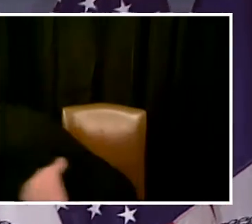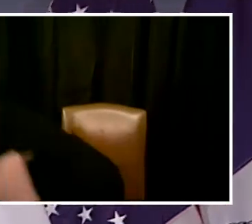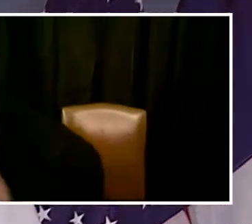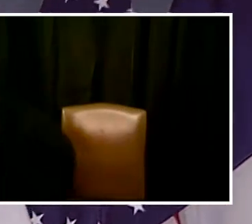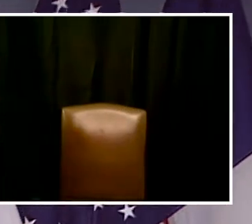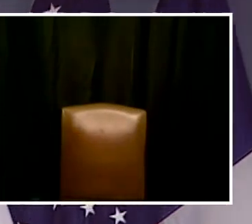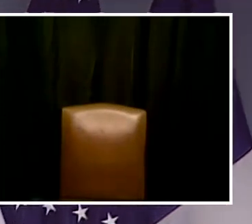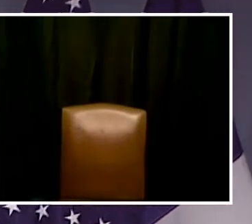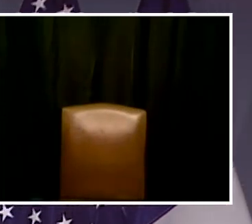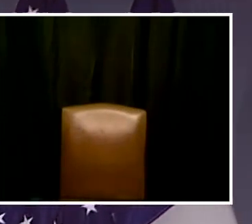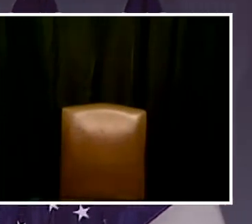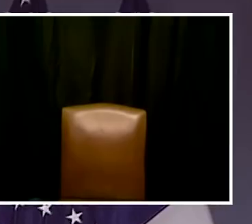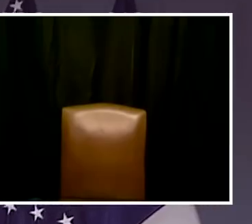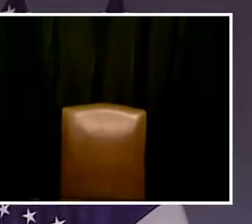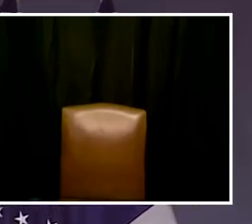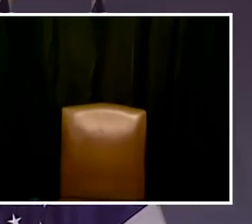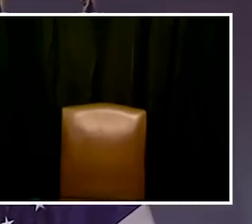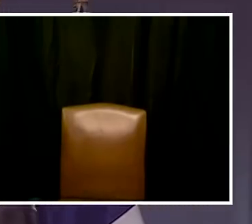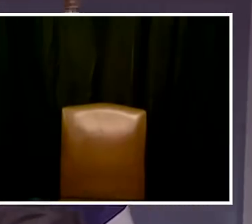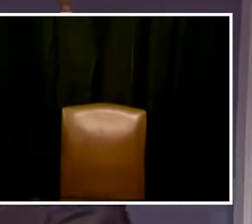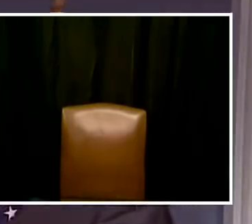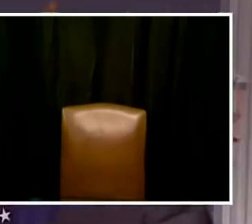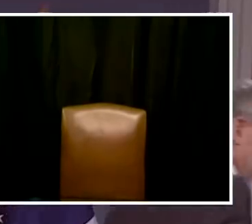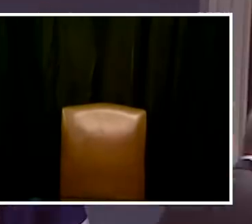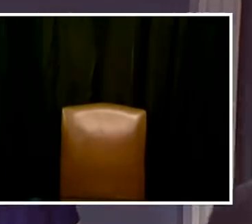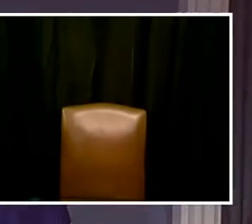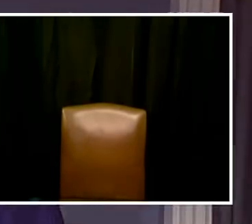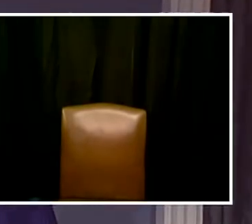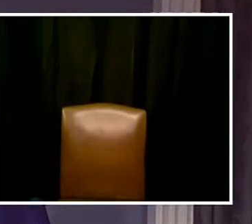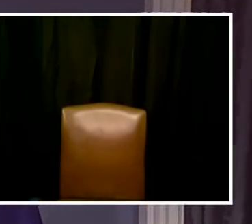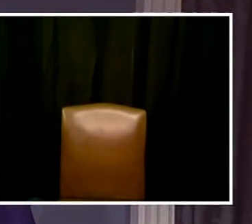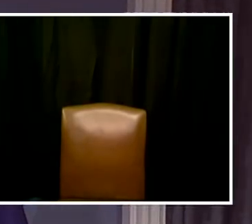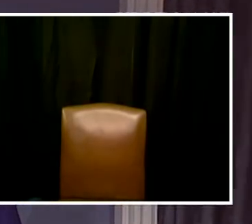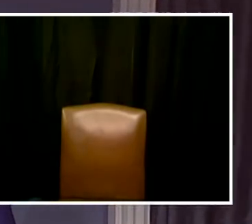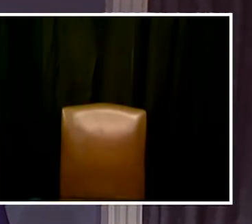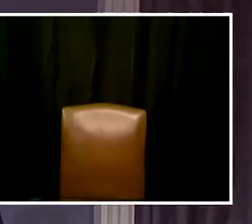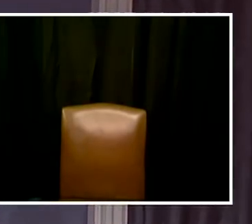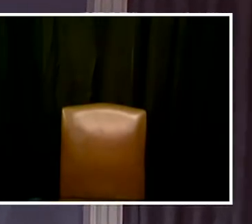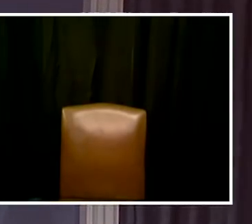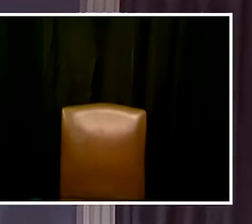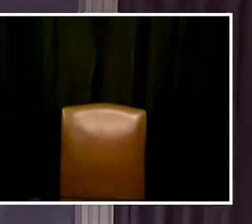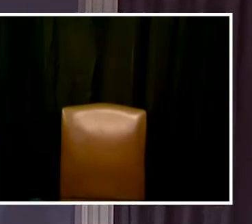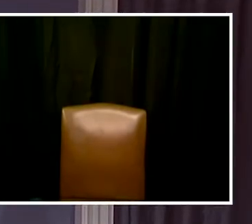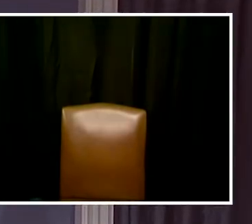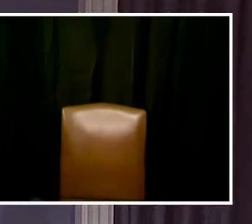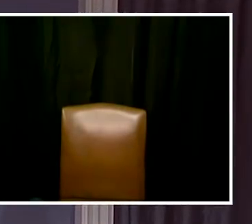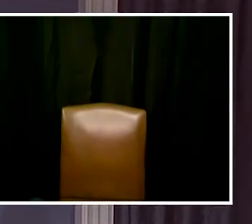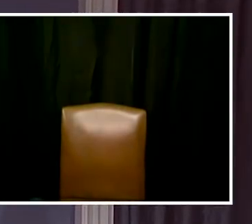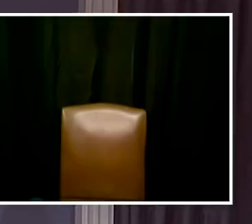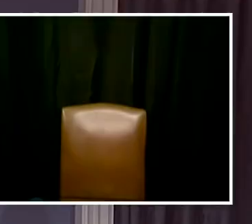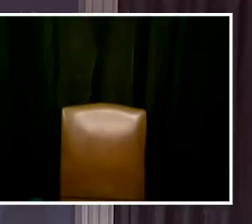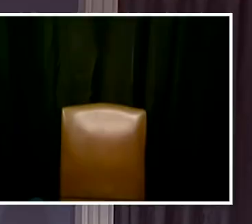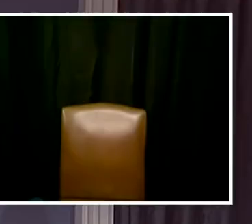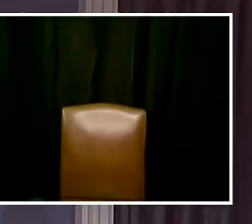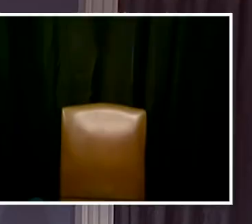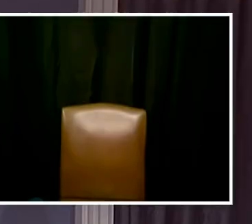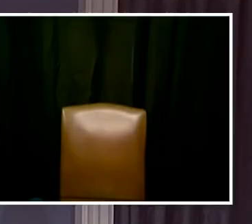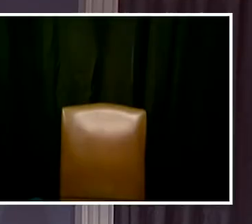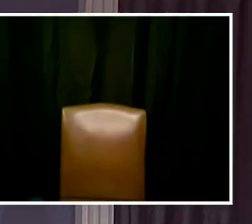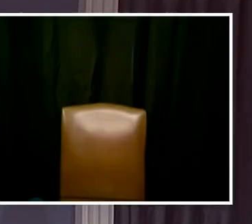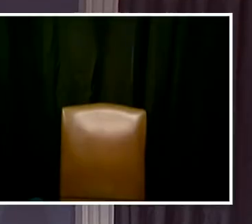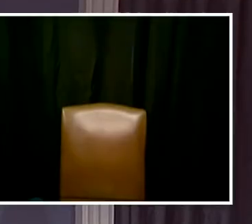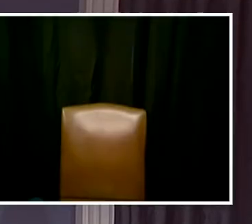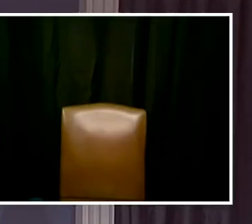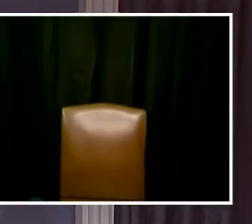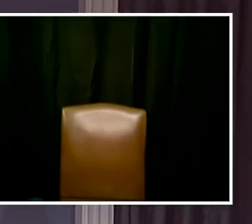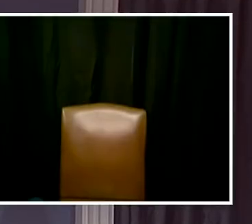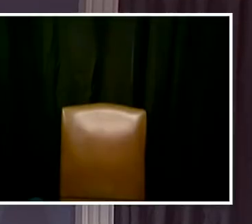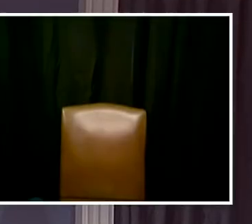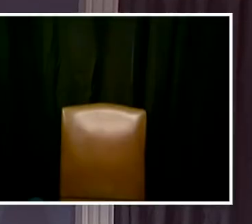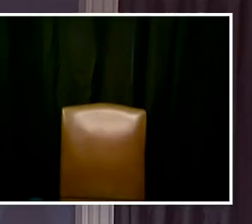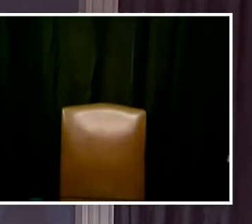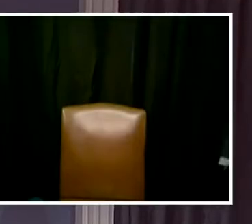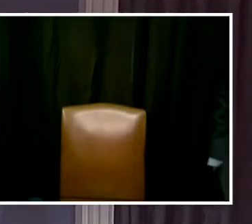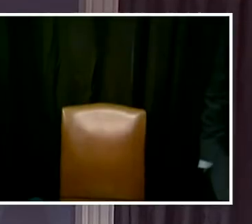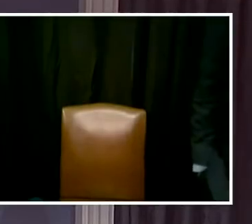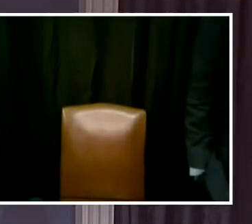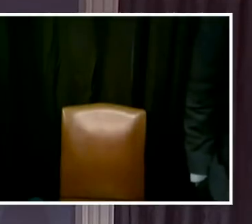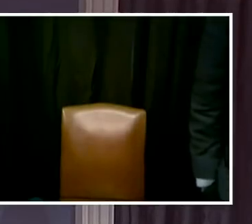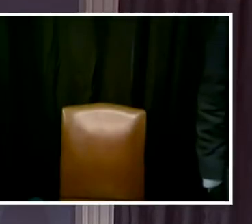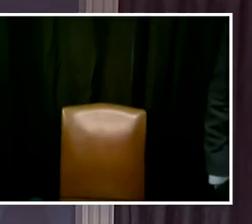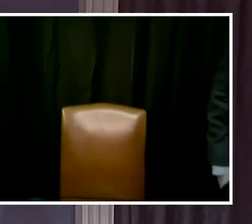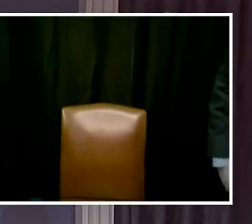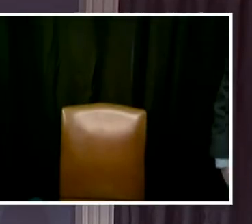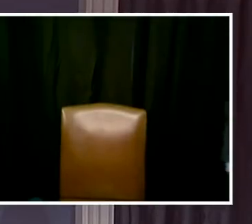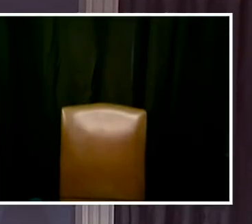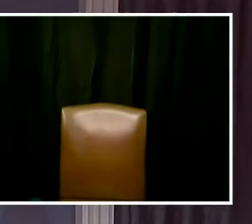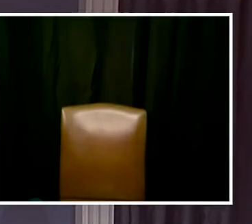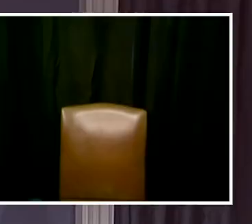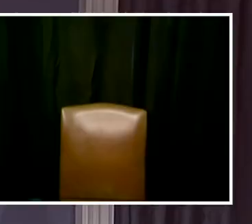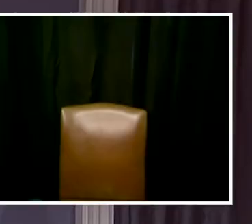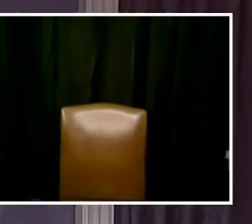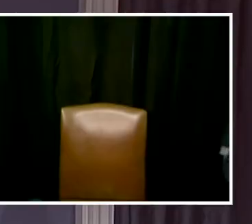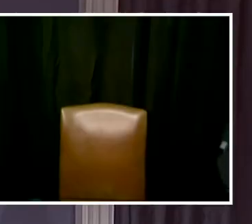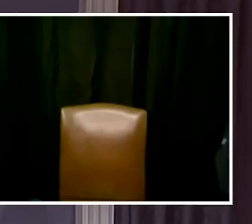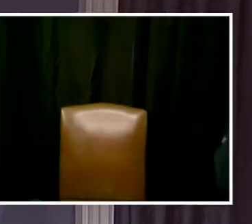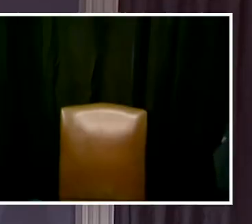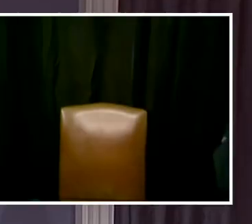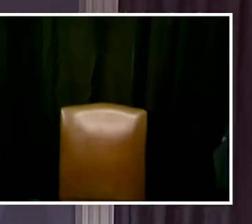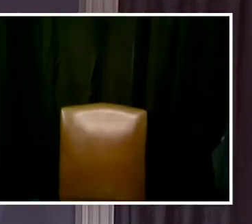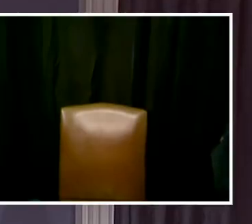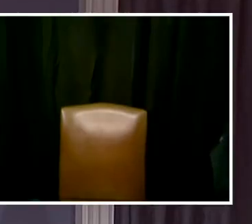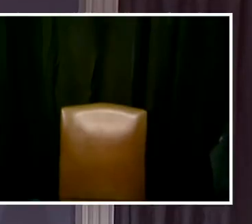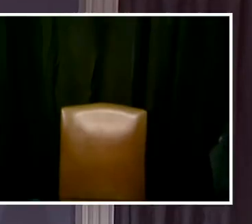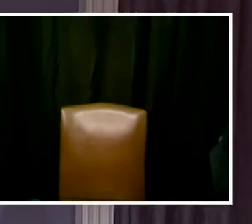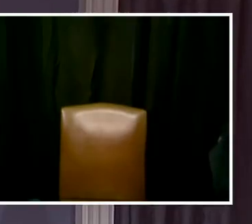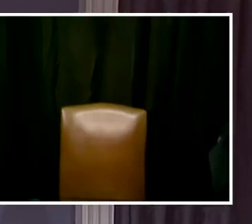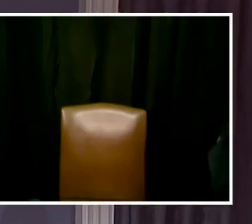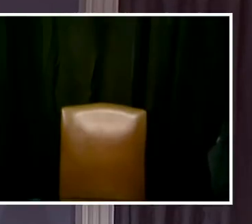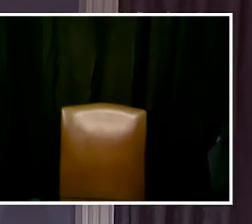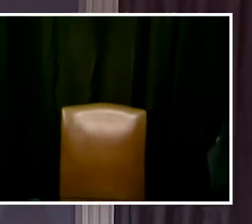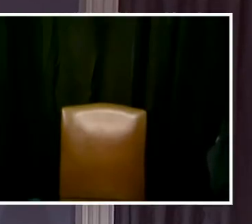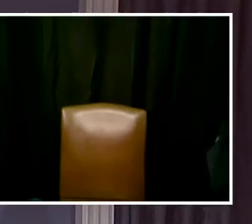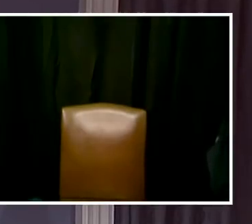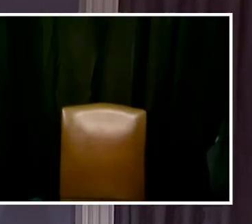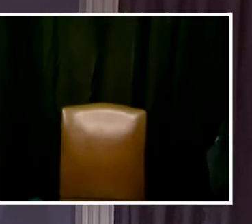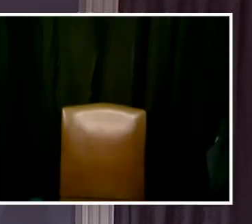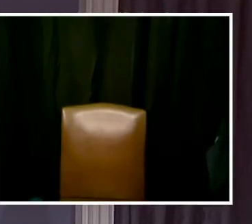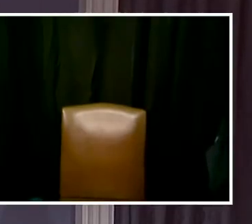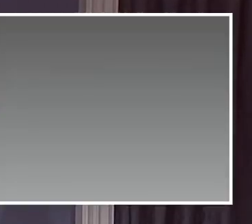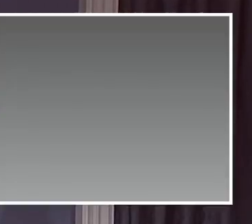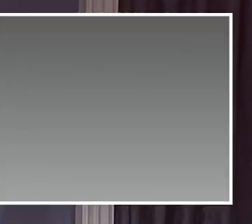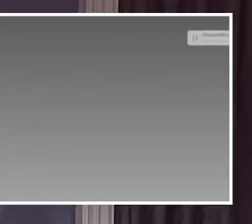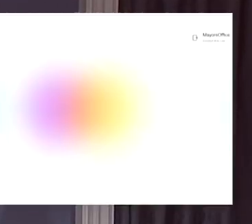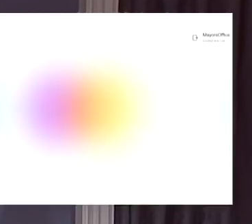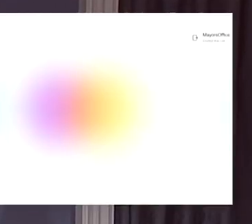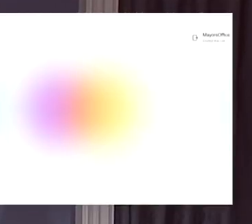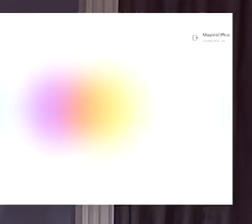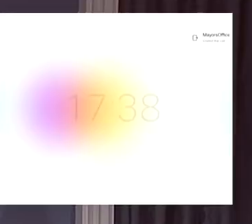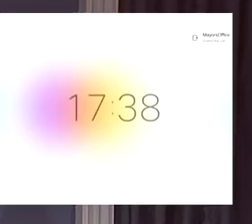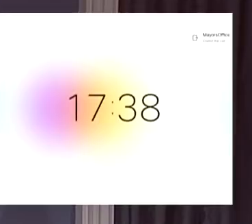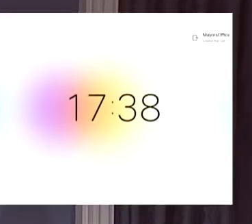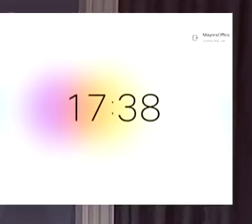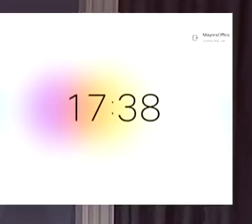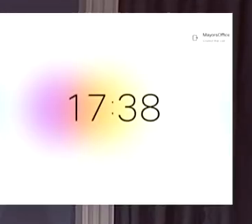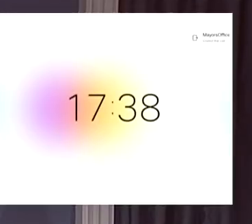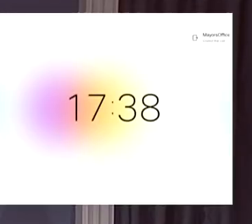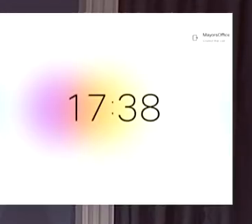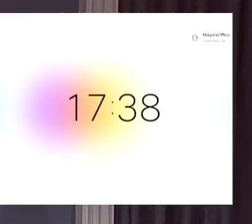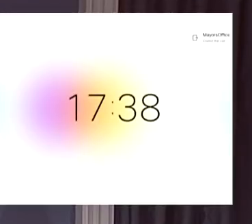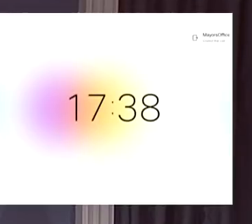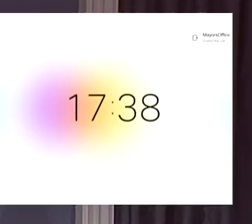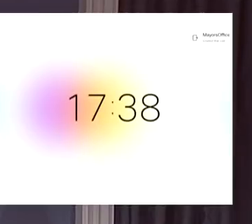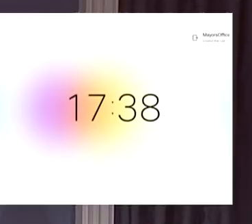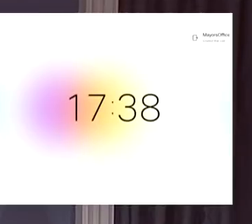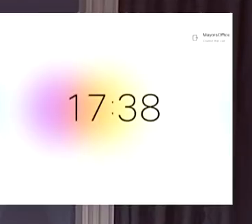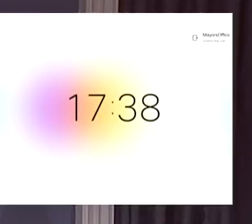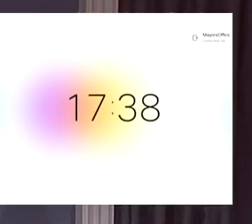THANK YOU VERY